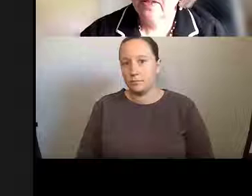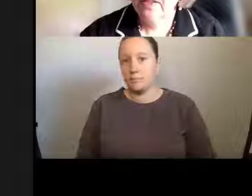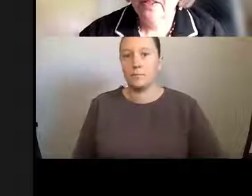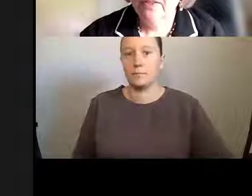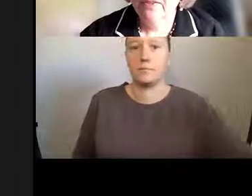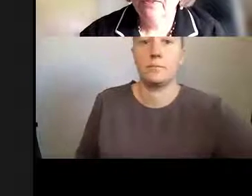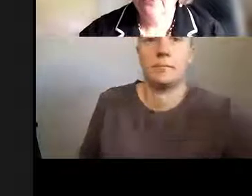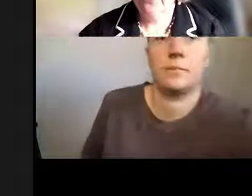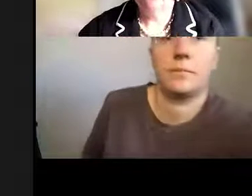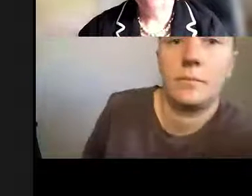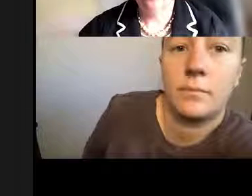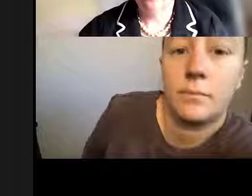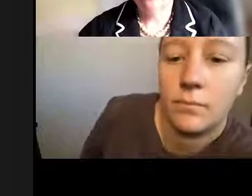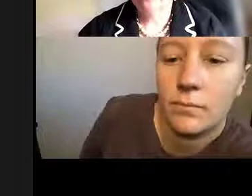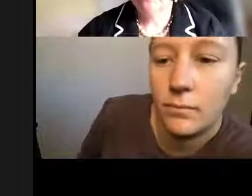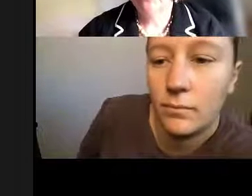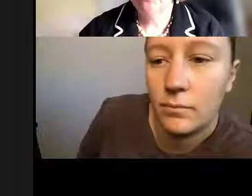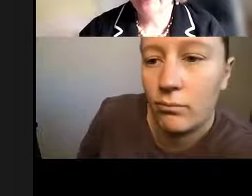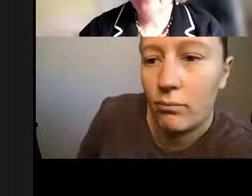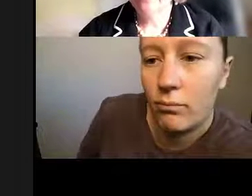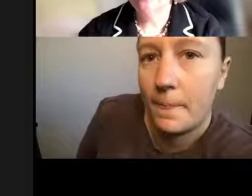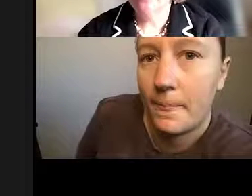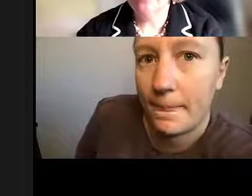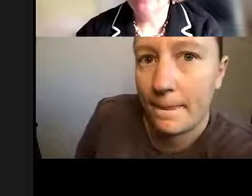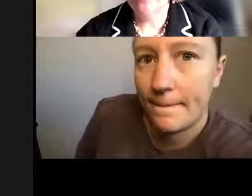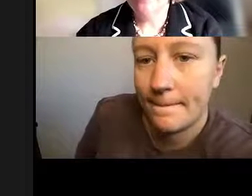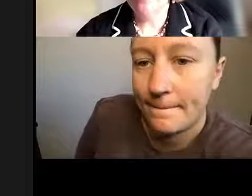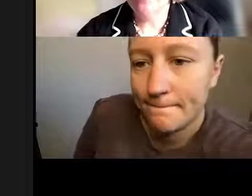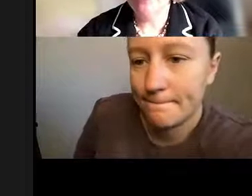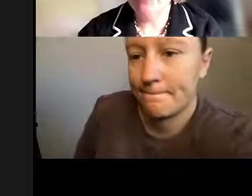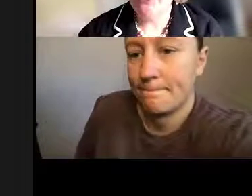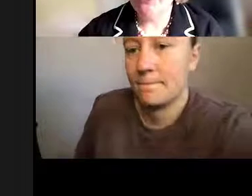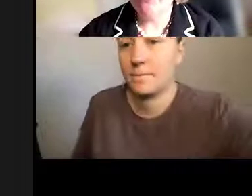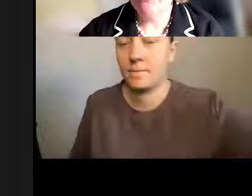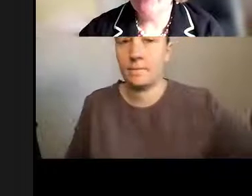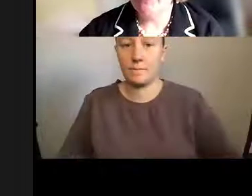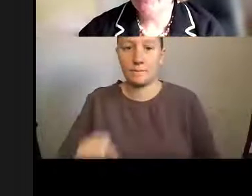Lyndi Lahl: I think that was very helpful, I've seen some chat said that they appreciate your response.